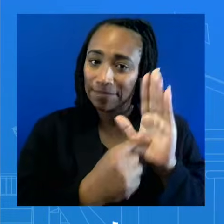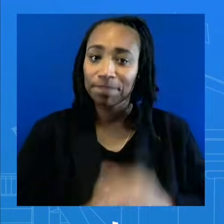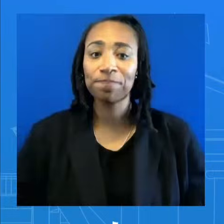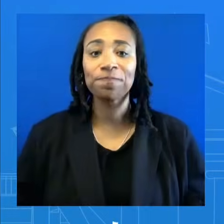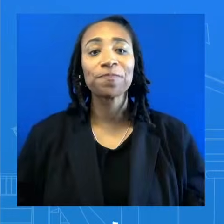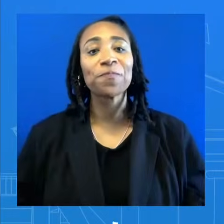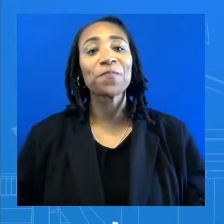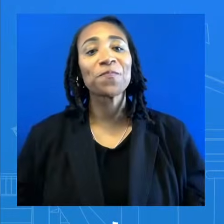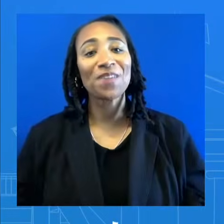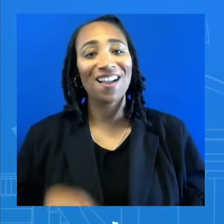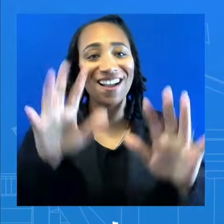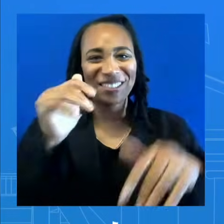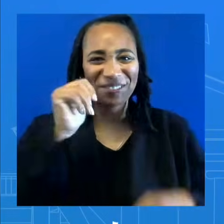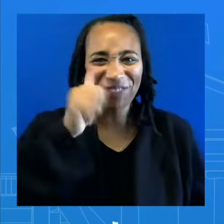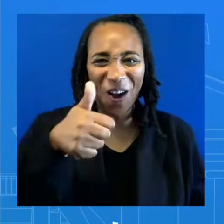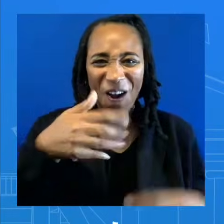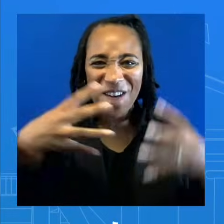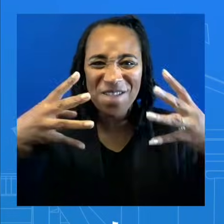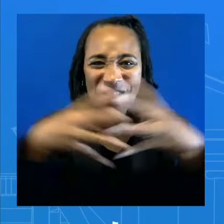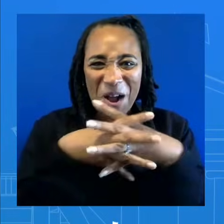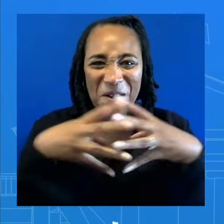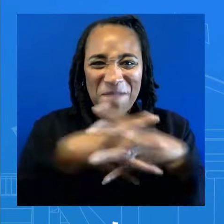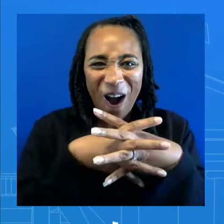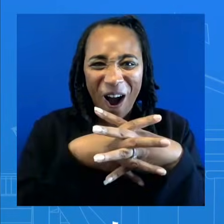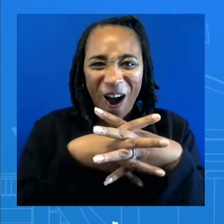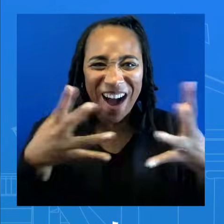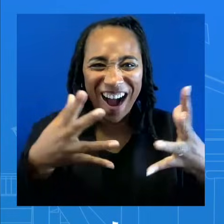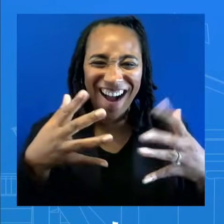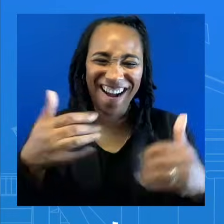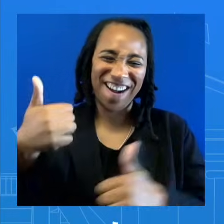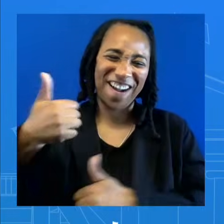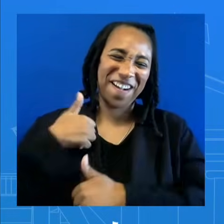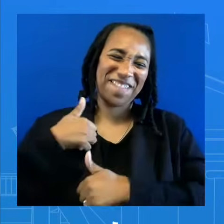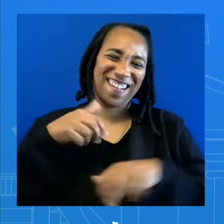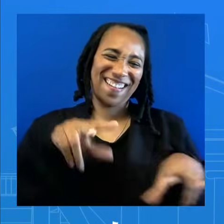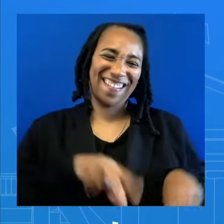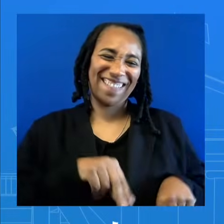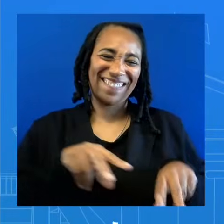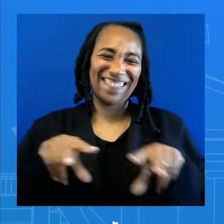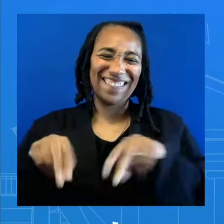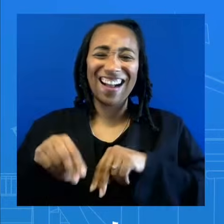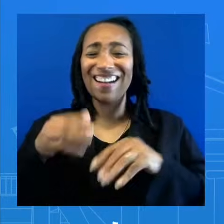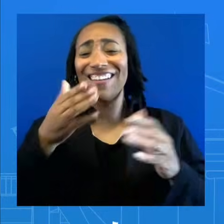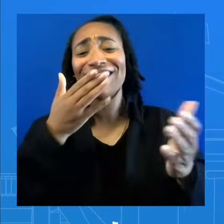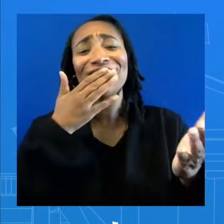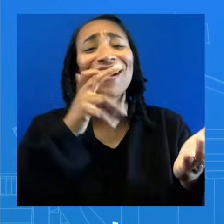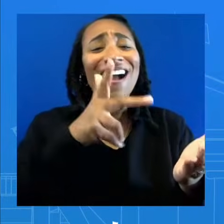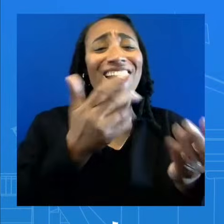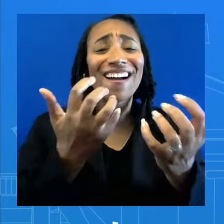We thank them for their service now, of course, at these service academies and for their service in the future. We don't officially take sides here